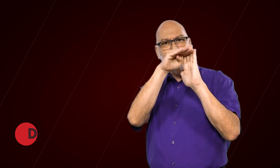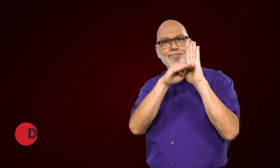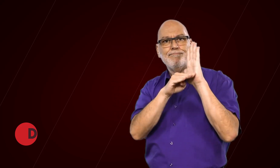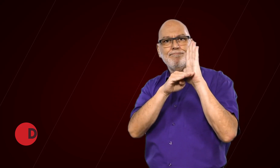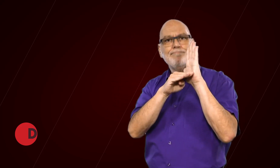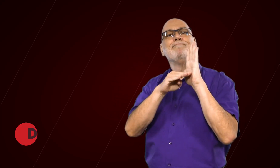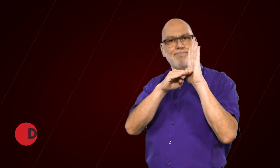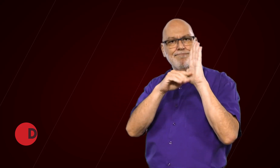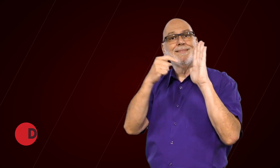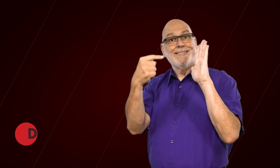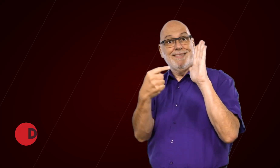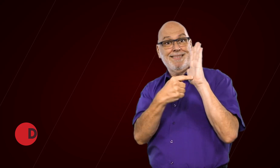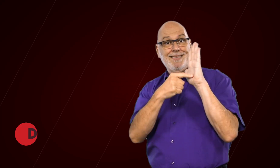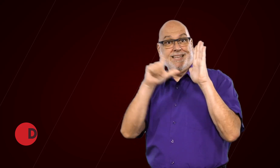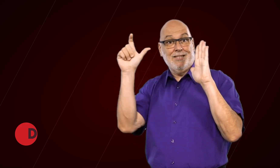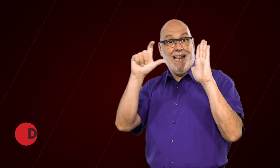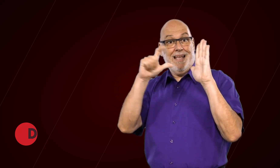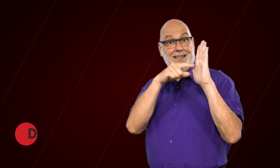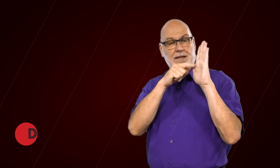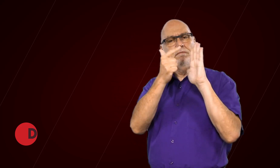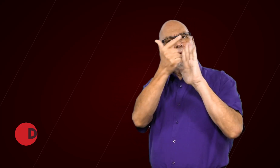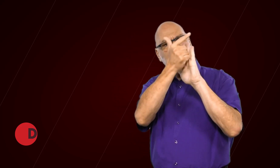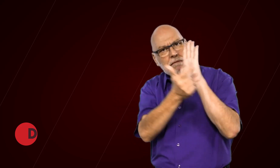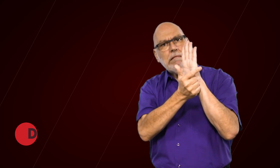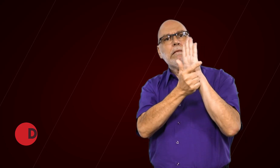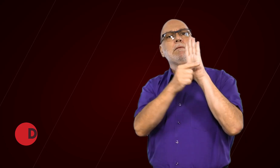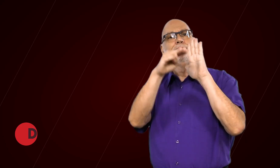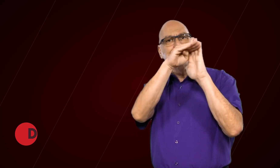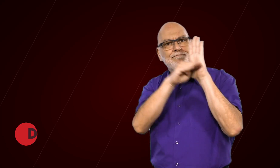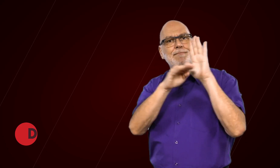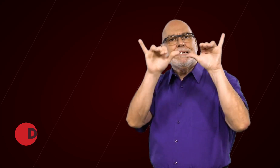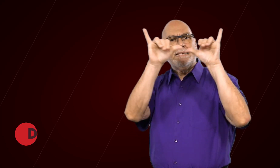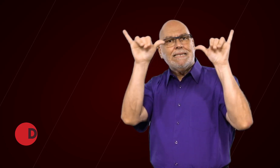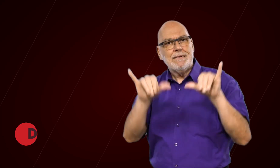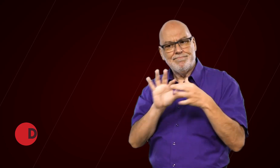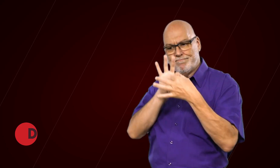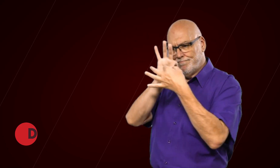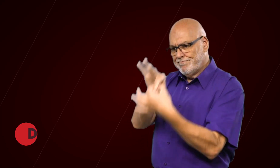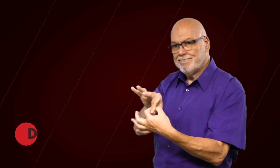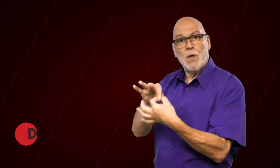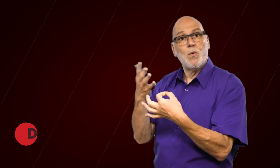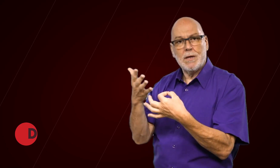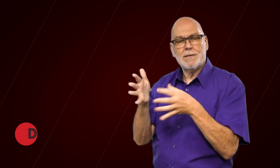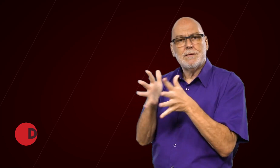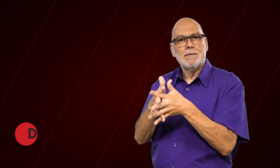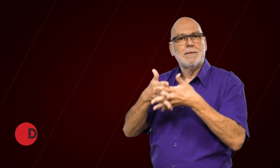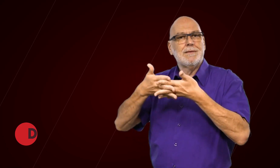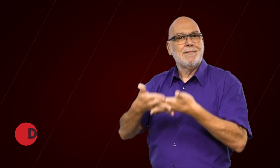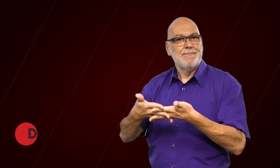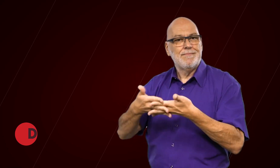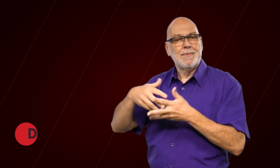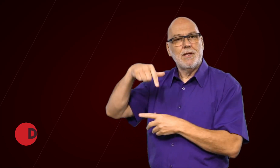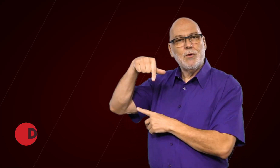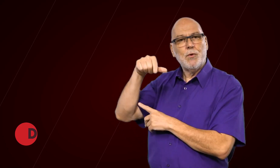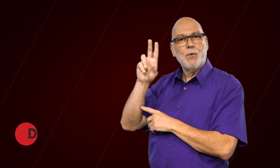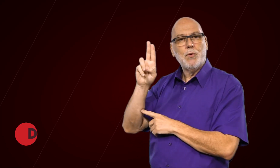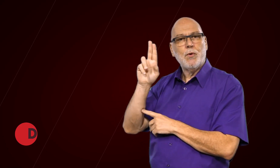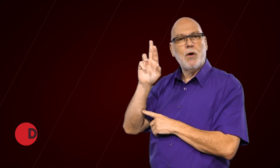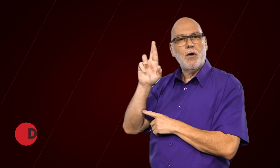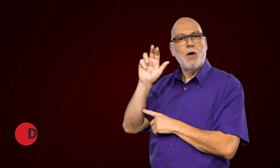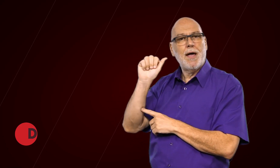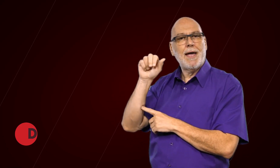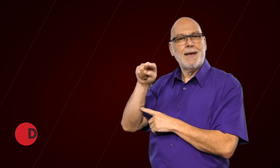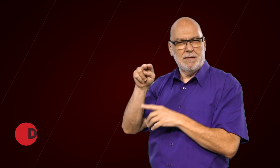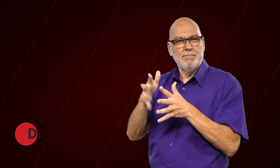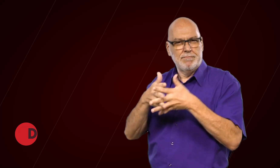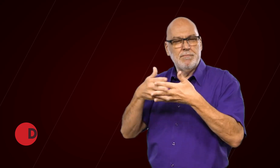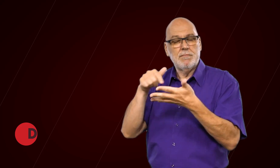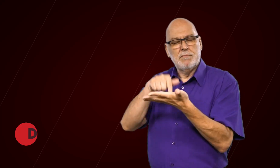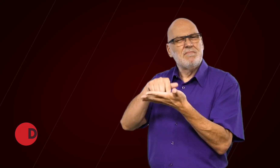legal system based on the Quran, Islam's holy book which they believe all